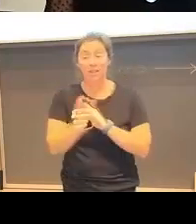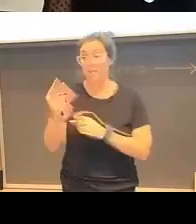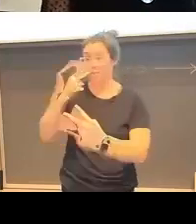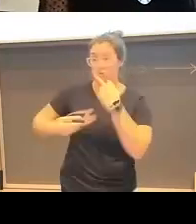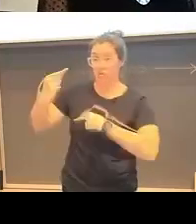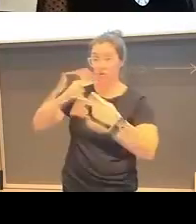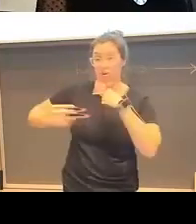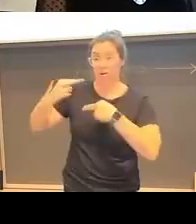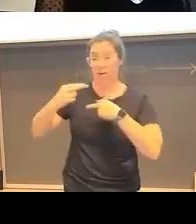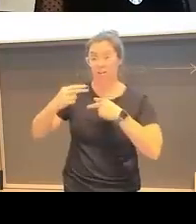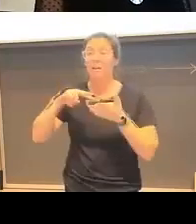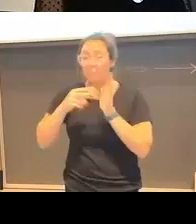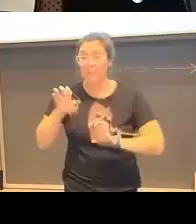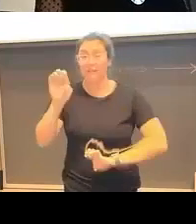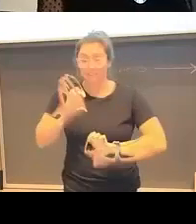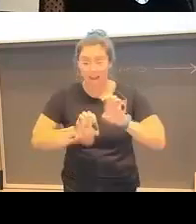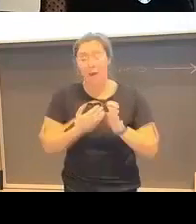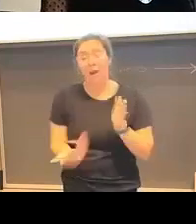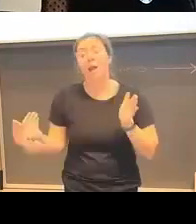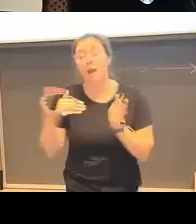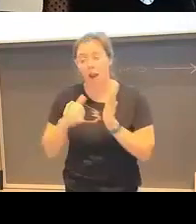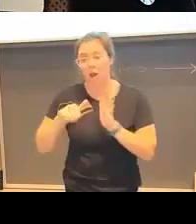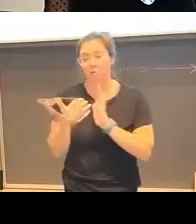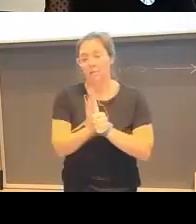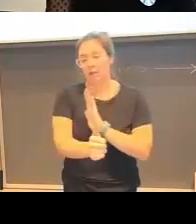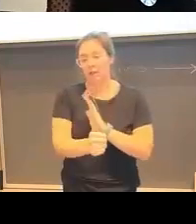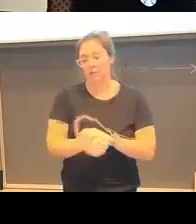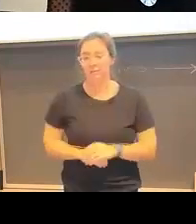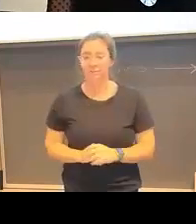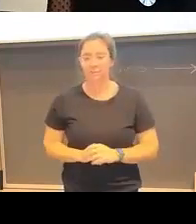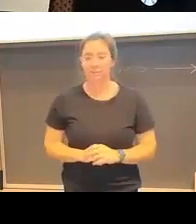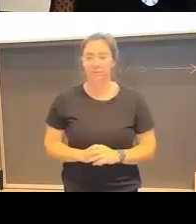they were being evaluated on yet another skill and while many were taking the time to teach them